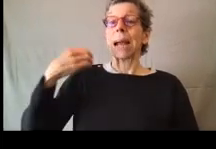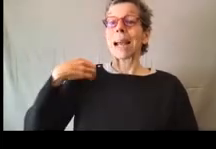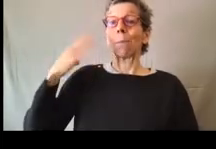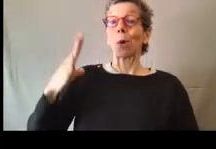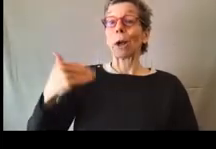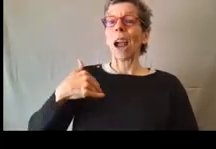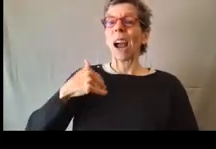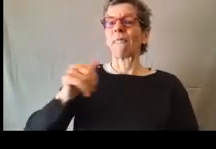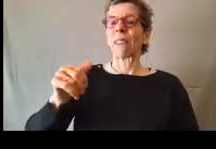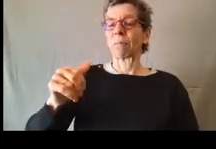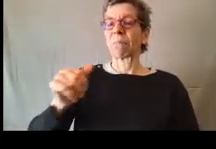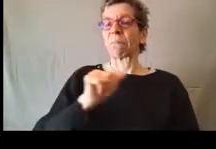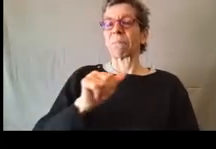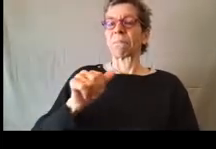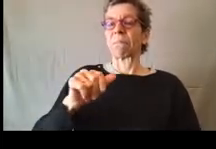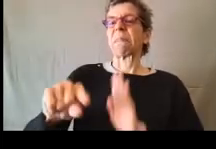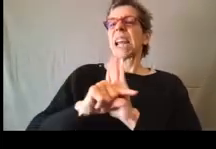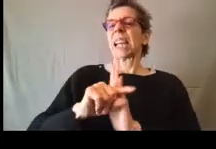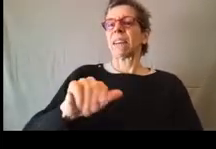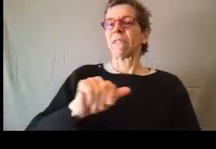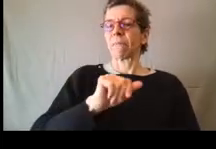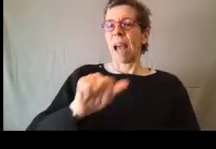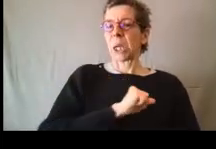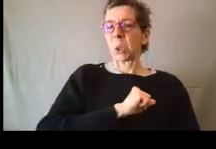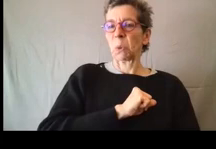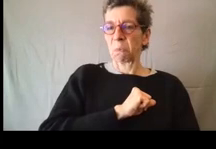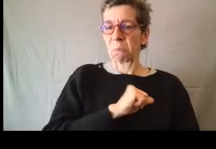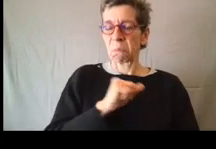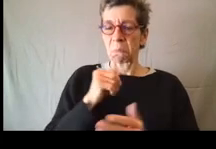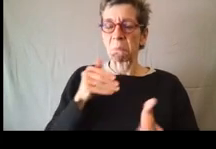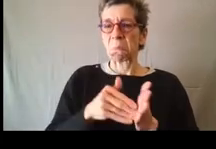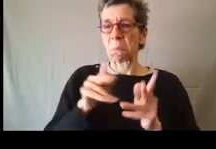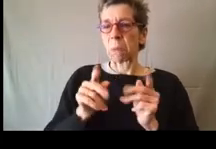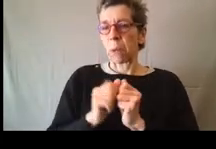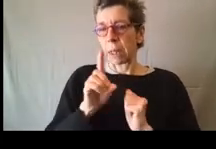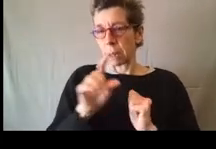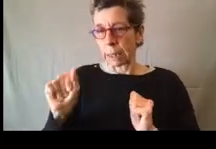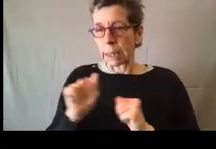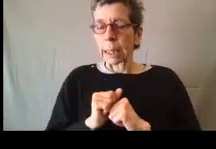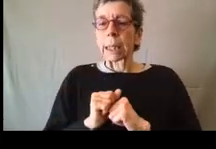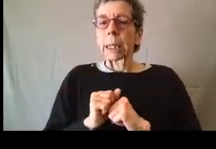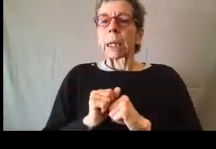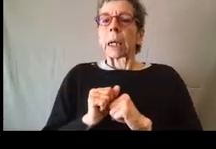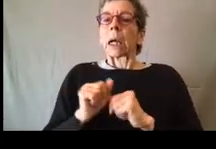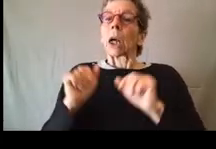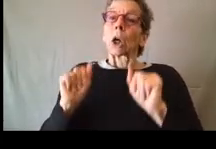Are the barriers included the existence of the disability or health condition itself,